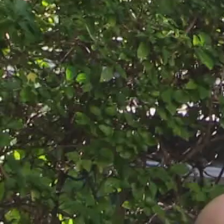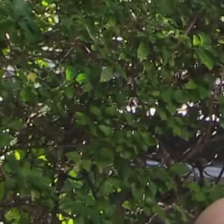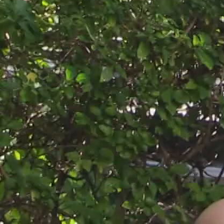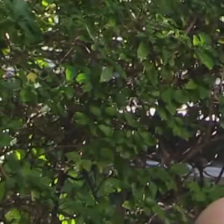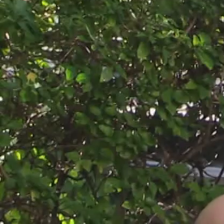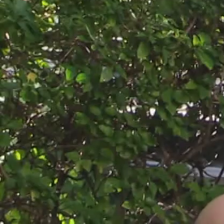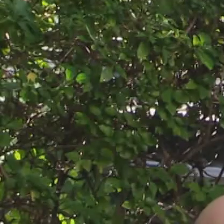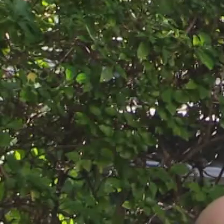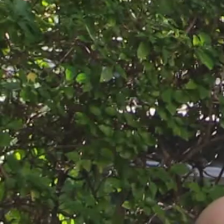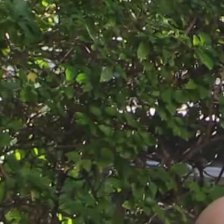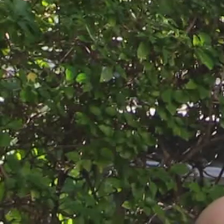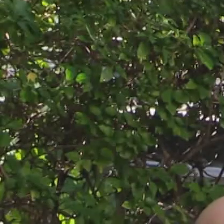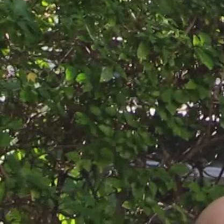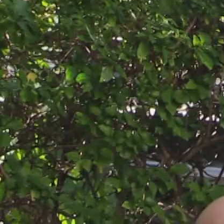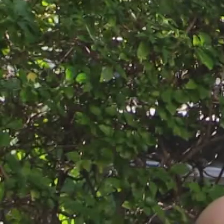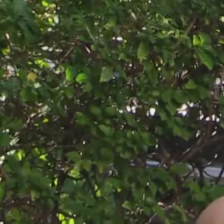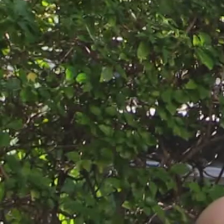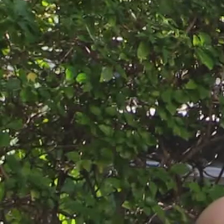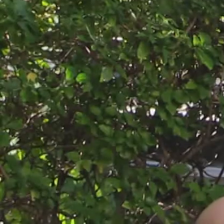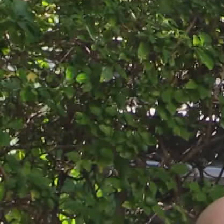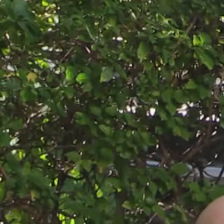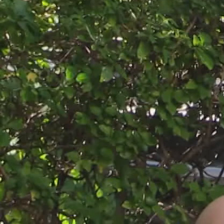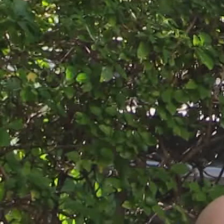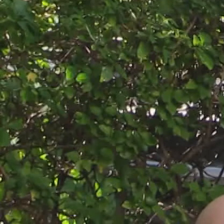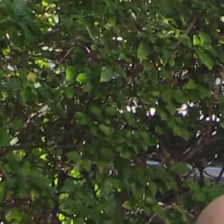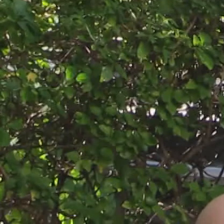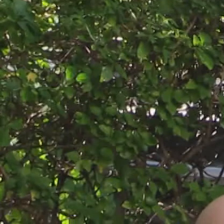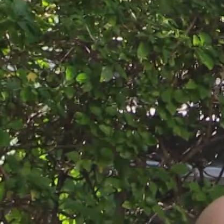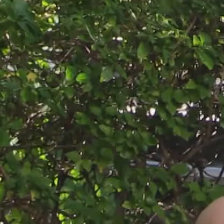I go to Gleneagle State School, and I'm in Grade 5.